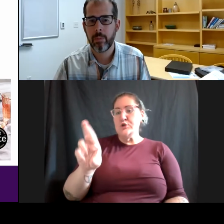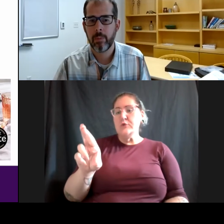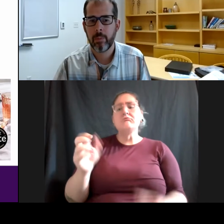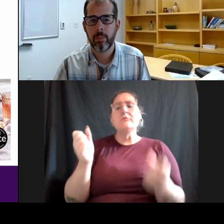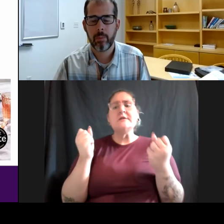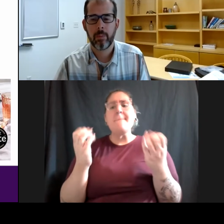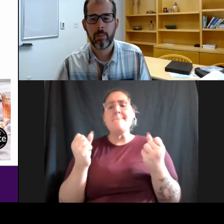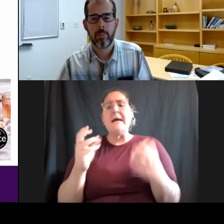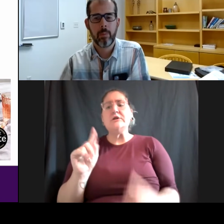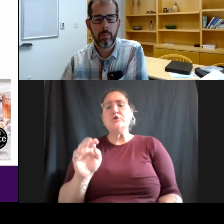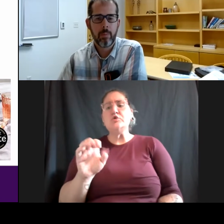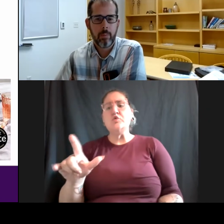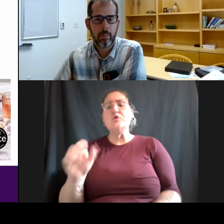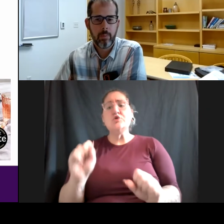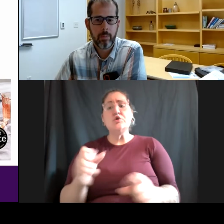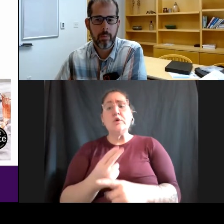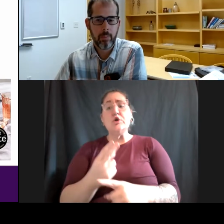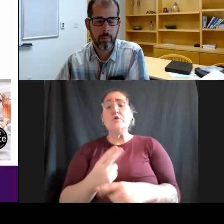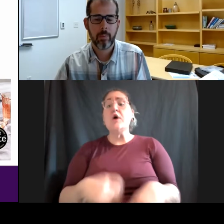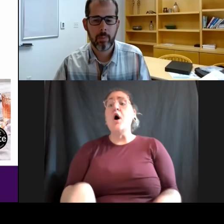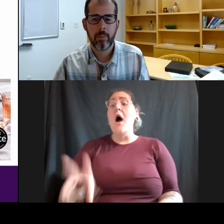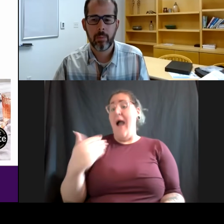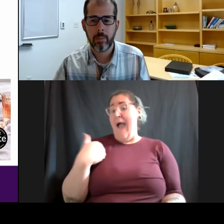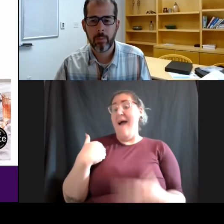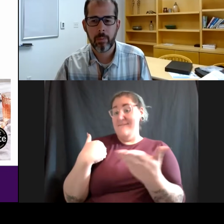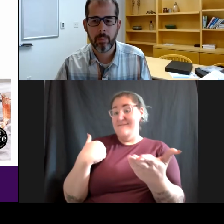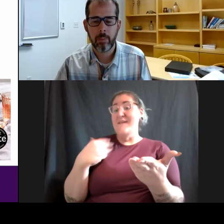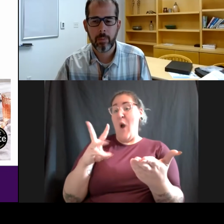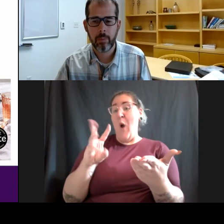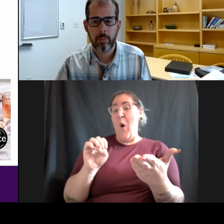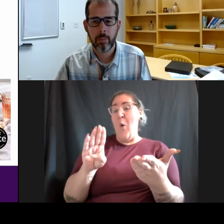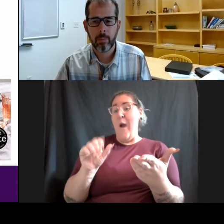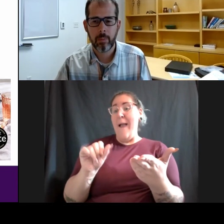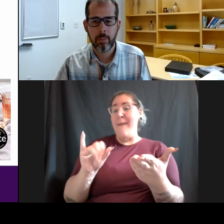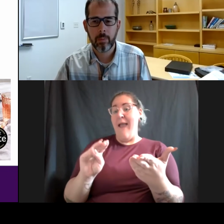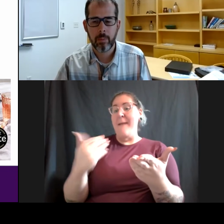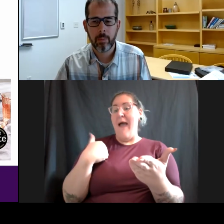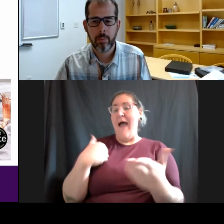is. WebAIM has WAVE, for example that will tell you where you're heading levels are in